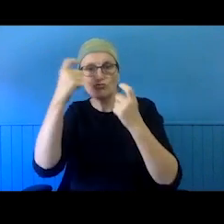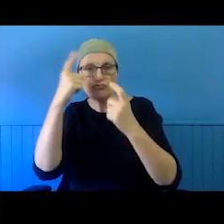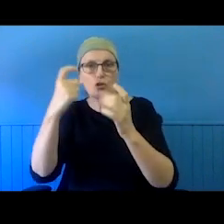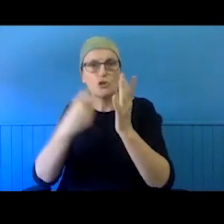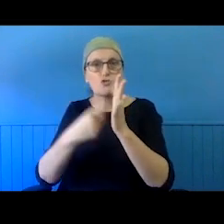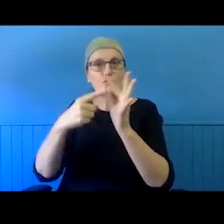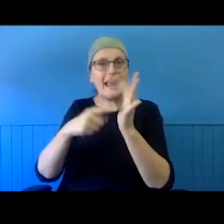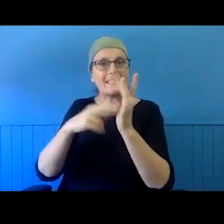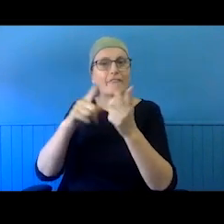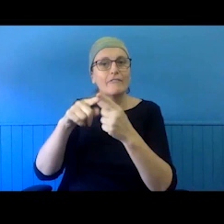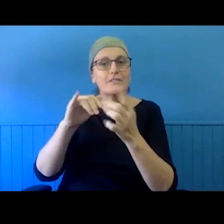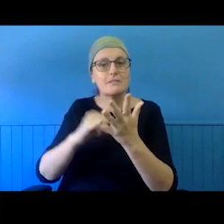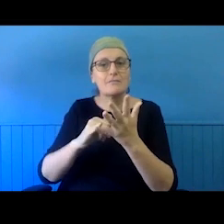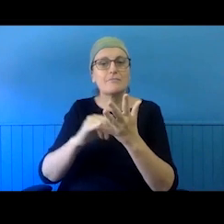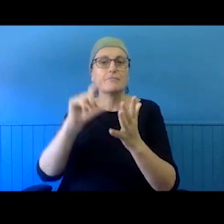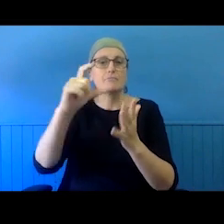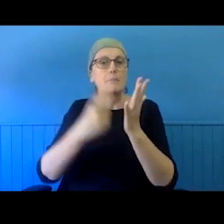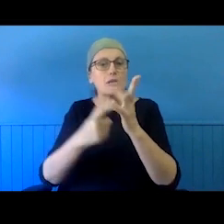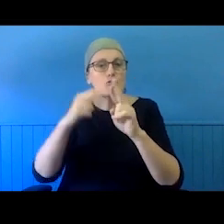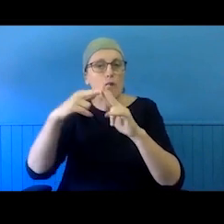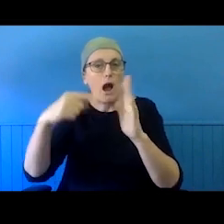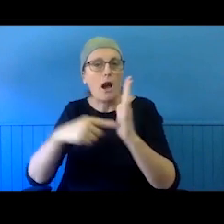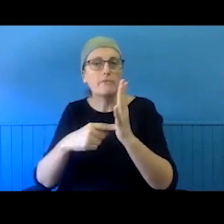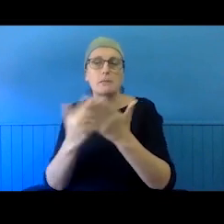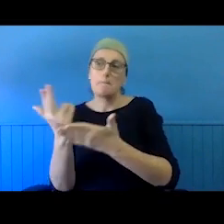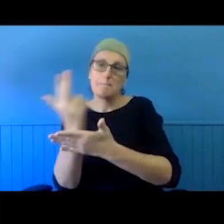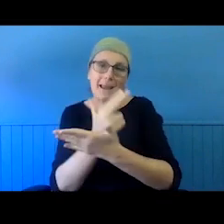have, you know, 20,000, 30,000 students that have used or followed